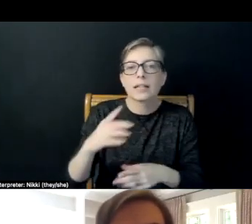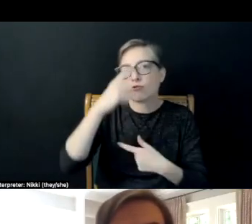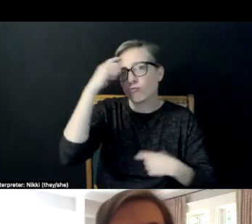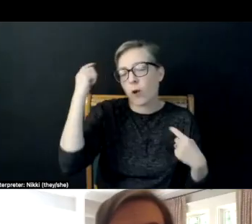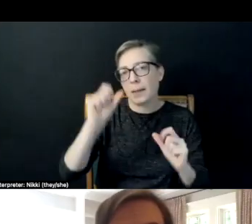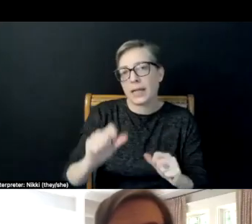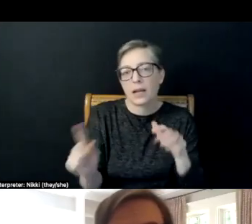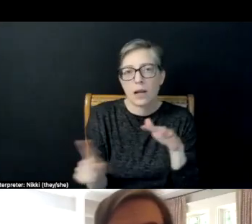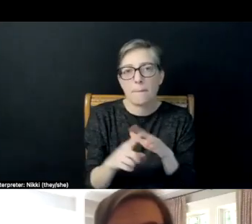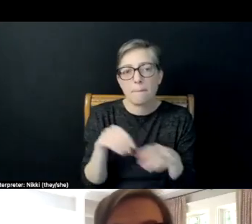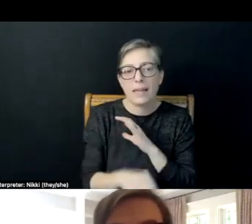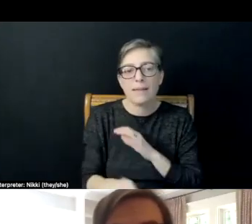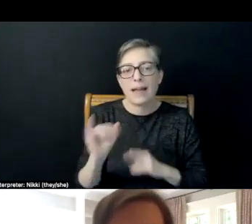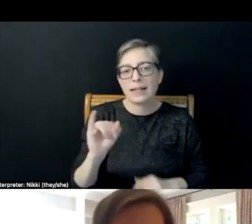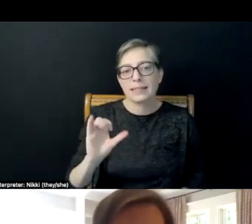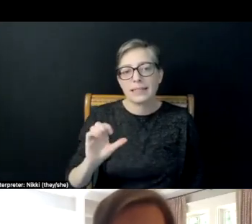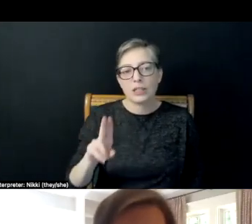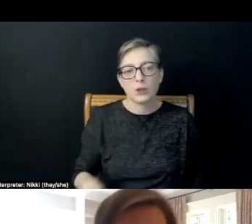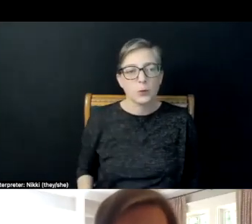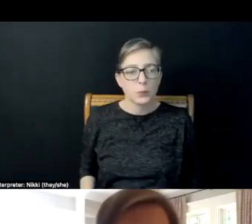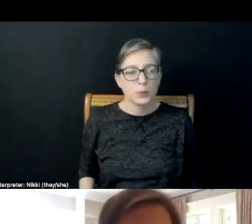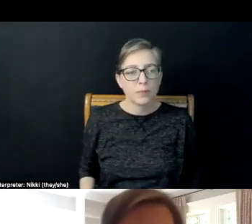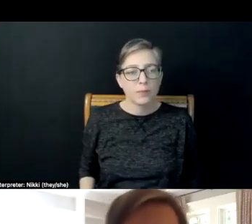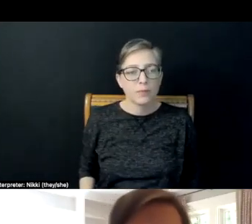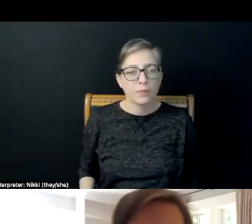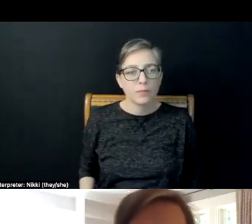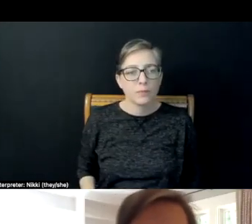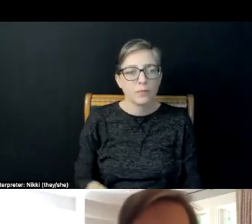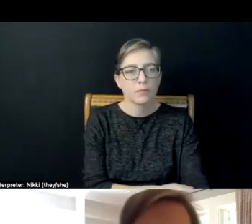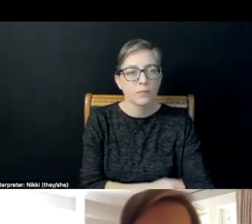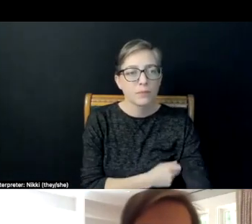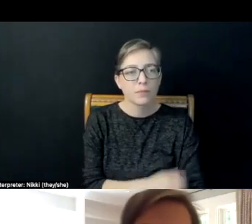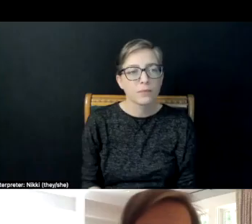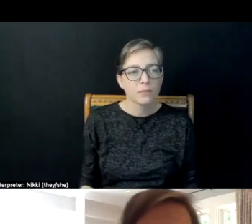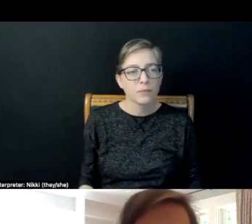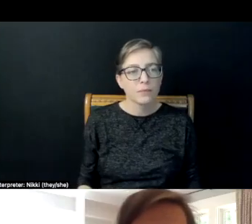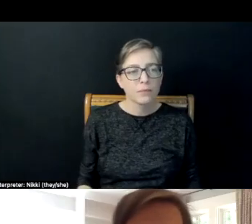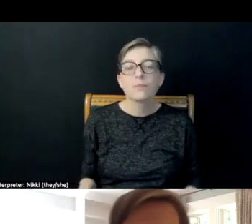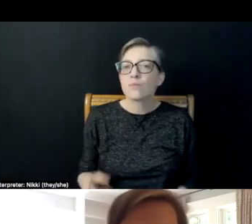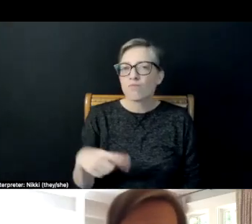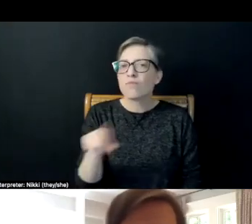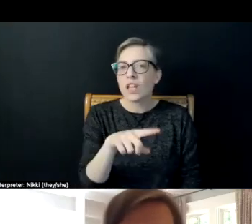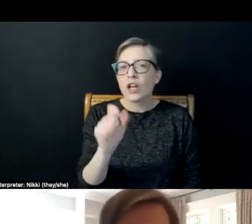"distress is the companion of everyone in the NICU." But you can see that the trauma is exposure to judgment,